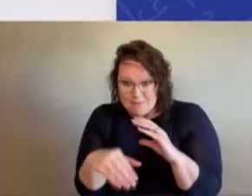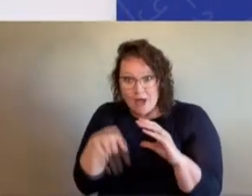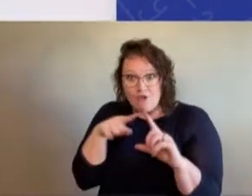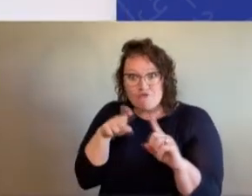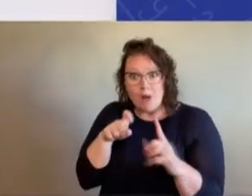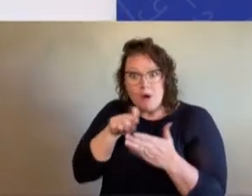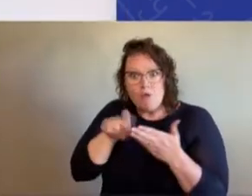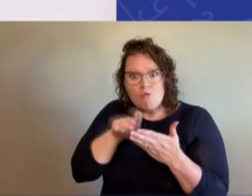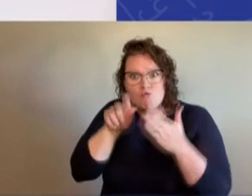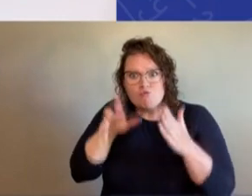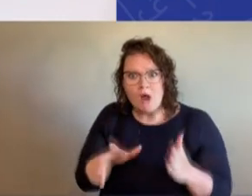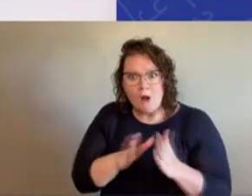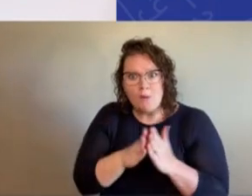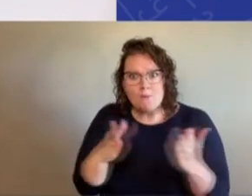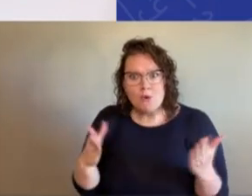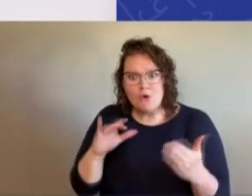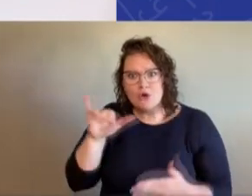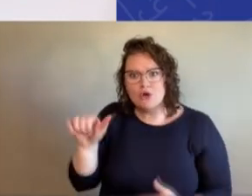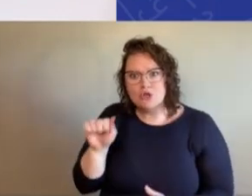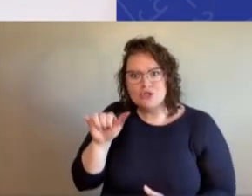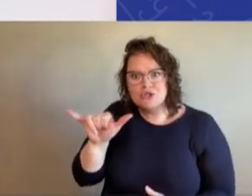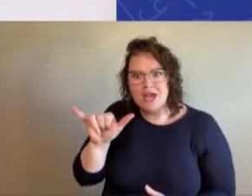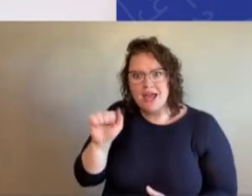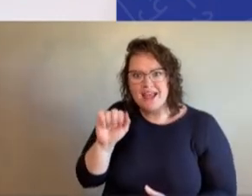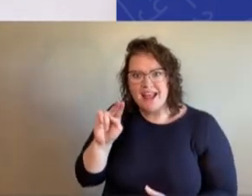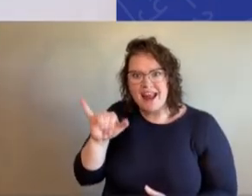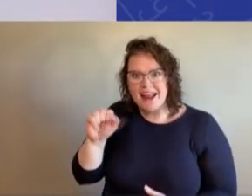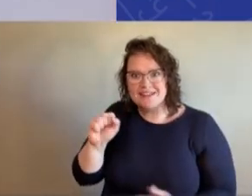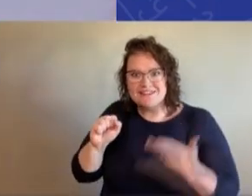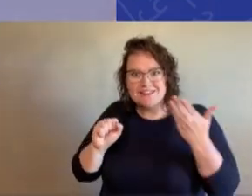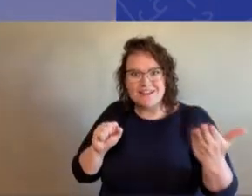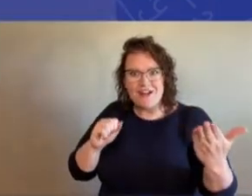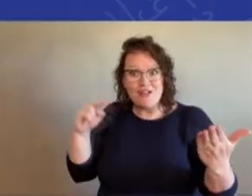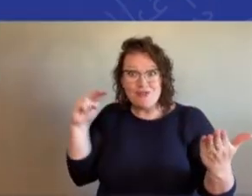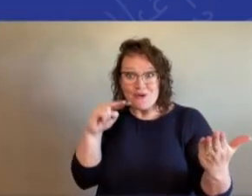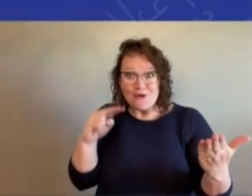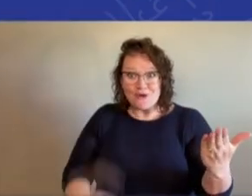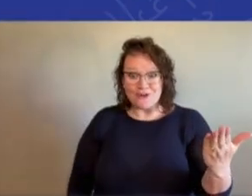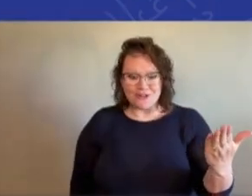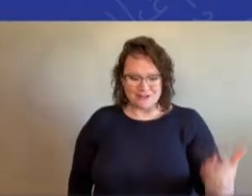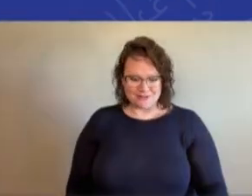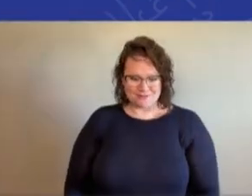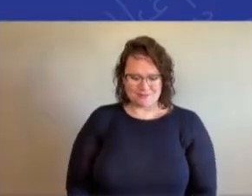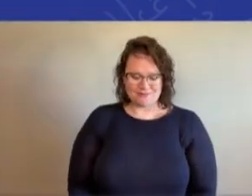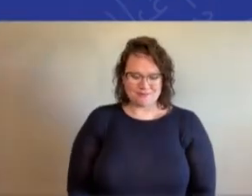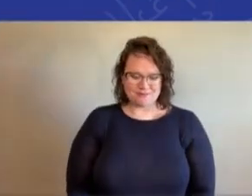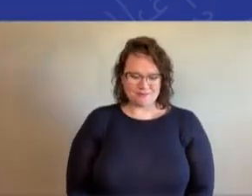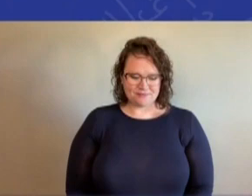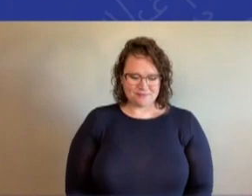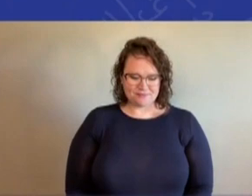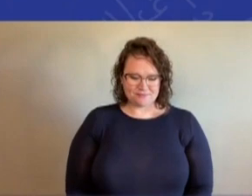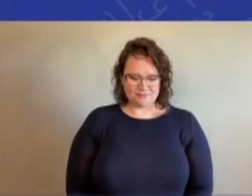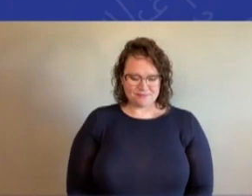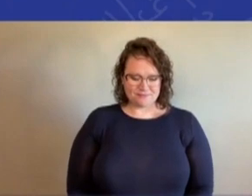Hope you enjoy. Ashley: you are not going to believe this, but I just got an email from the author we just read!